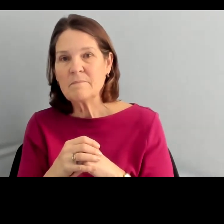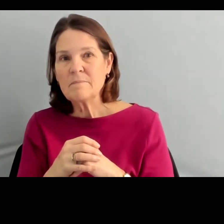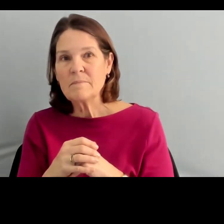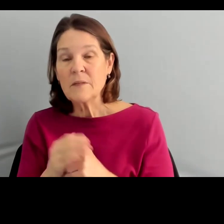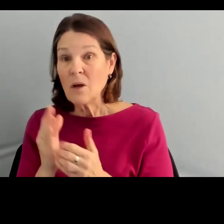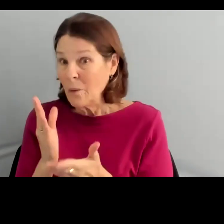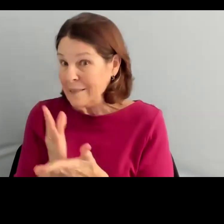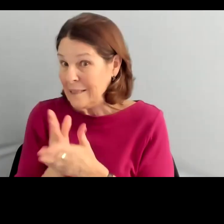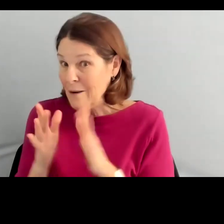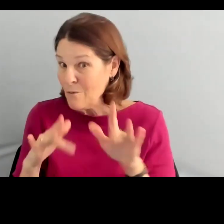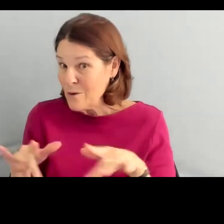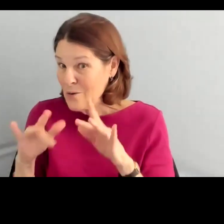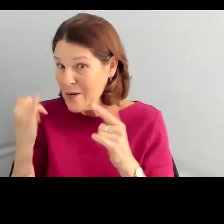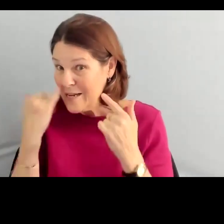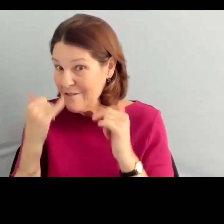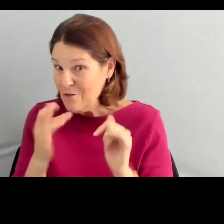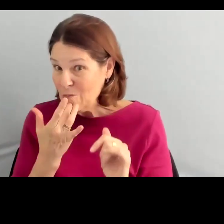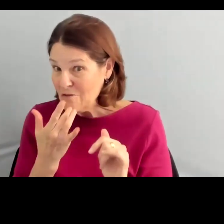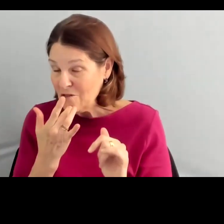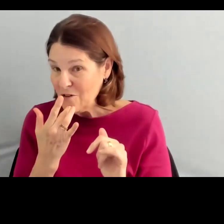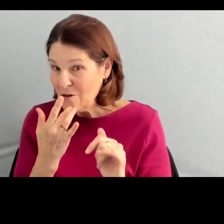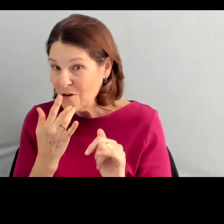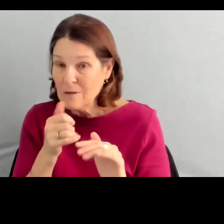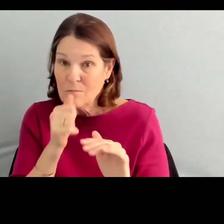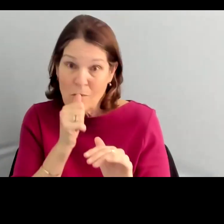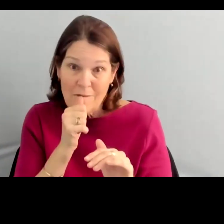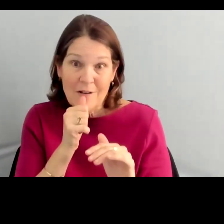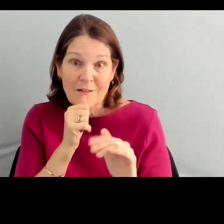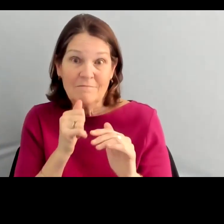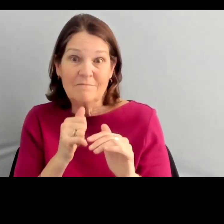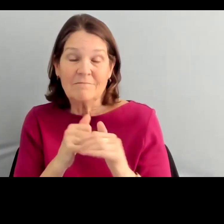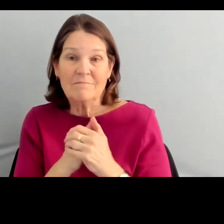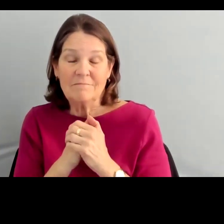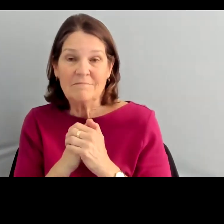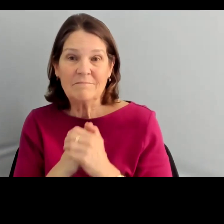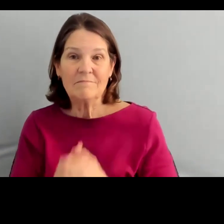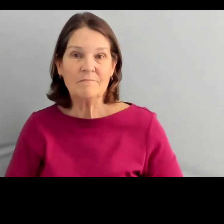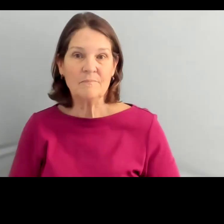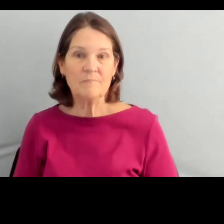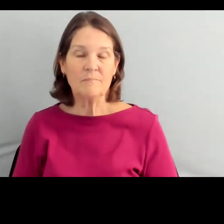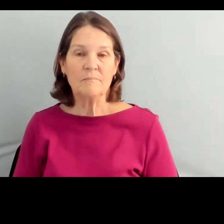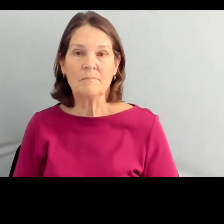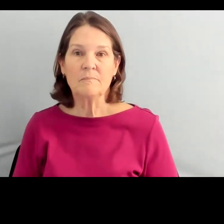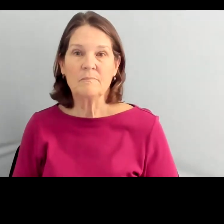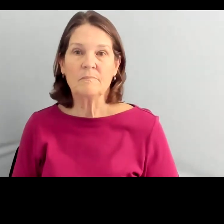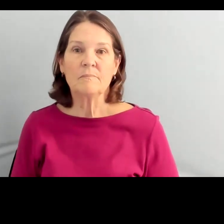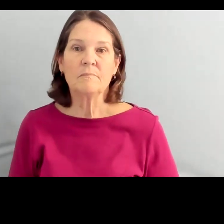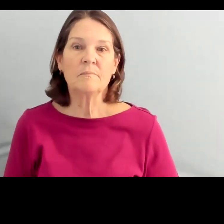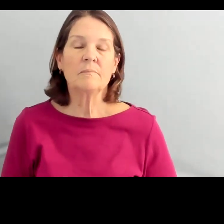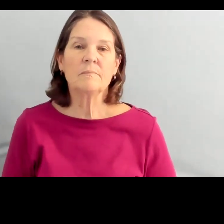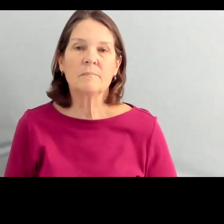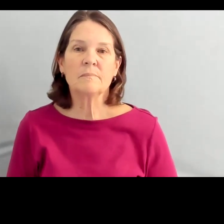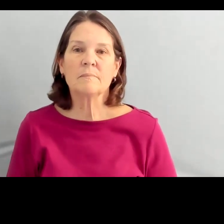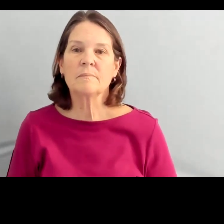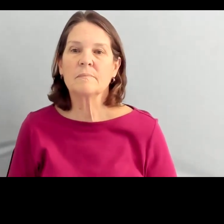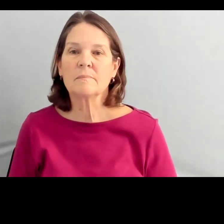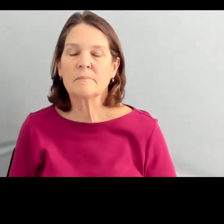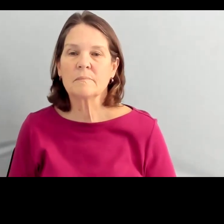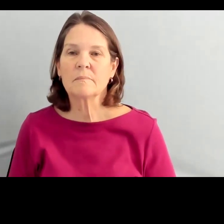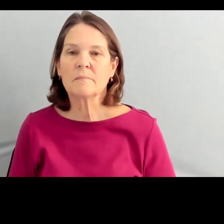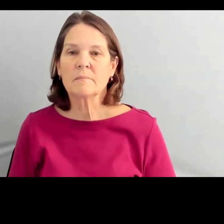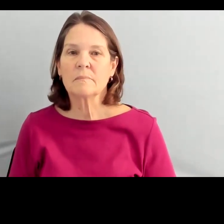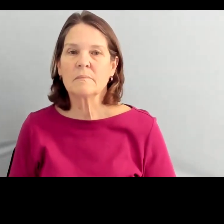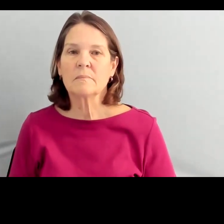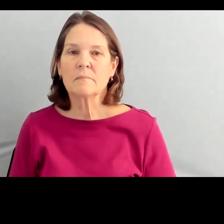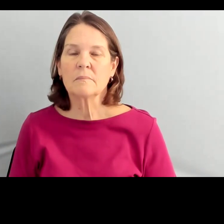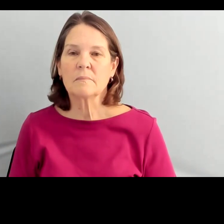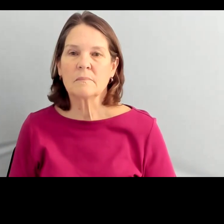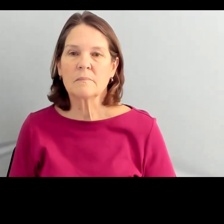And we can stop recording if that will make you more free with your questions.